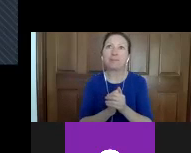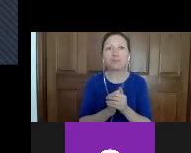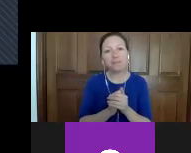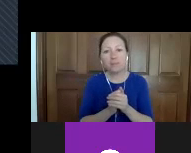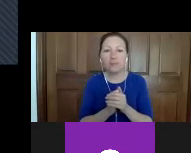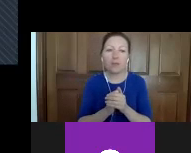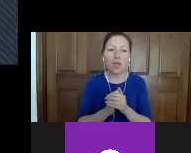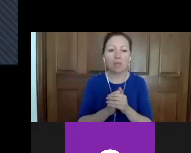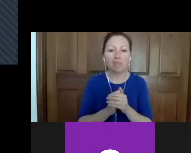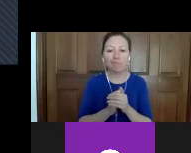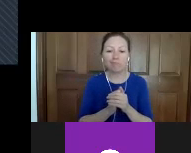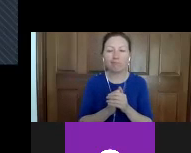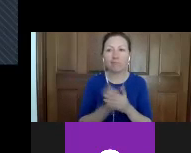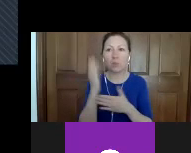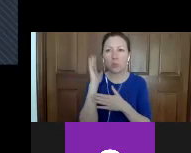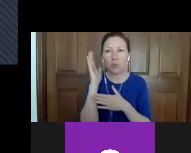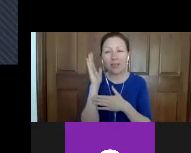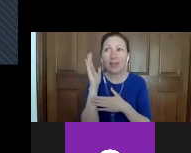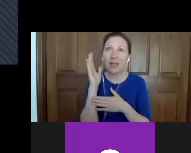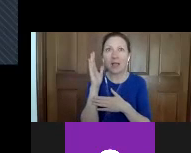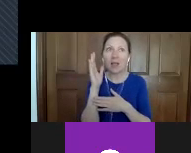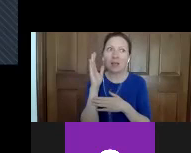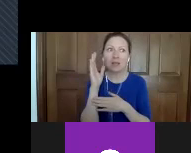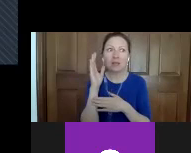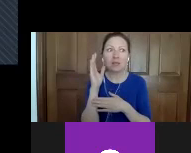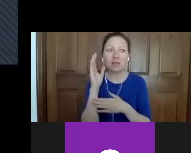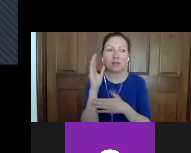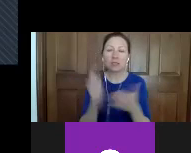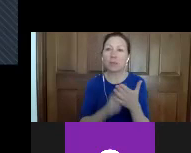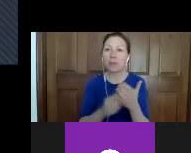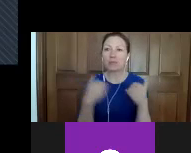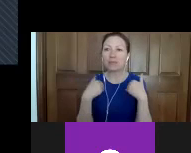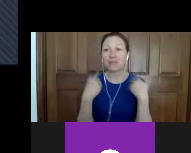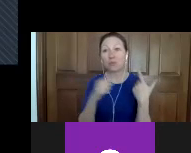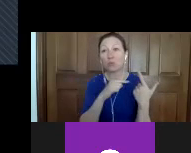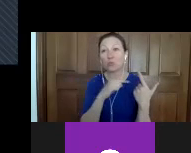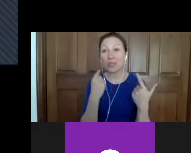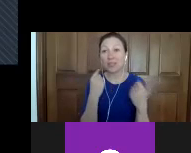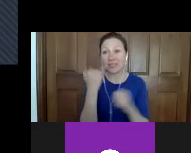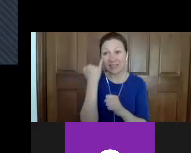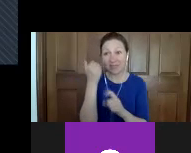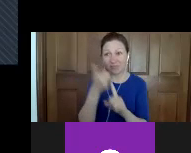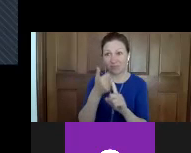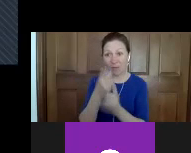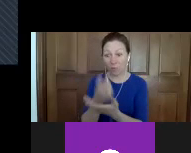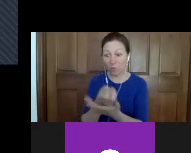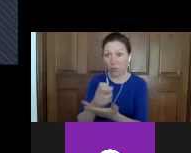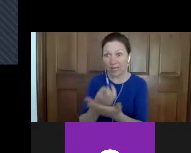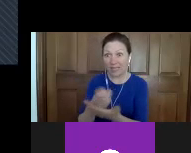pose a bit of a risk if you have a seizure and your employer is not aware of how to respond